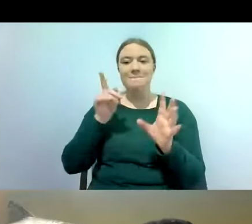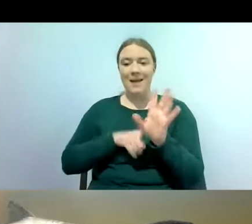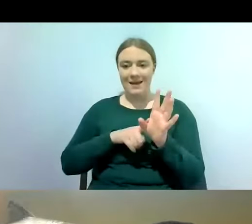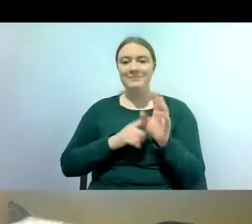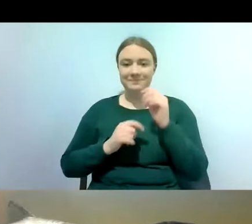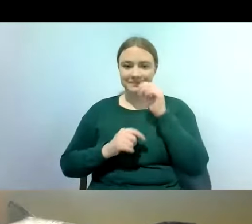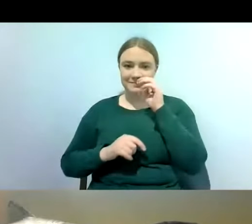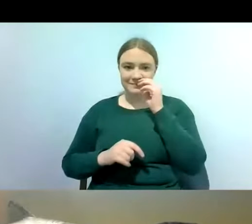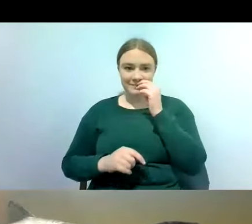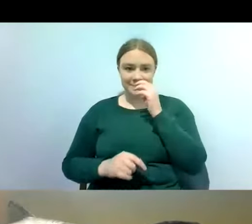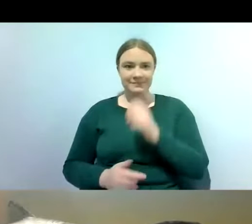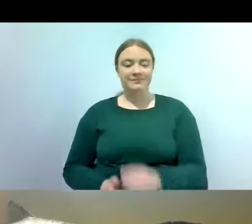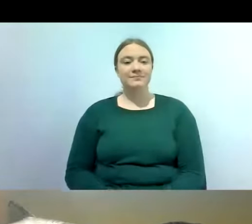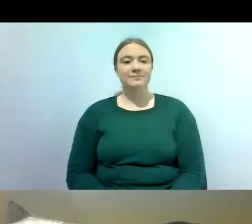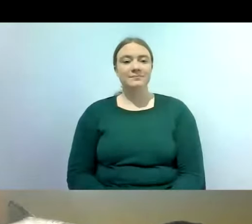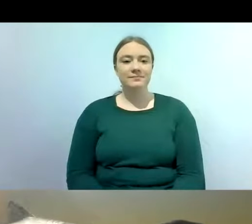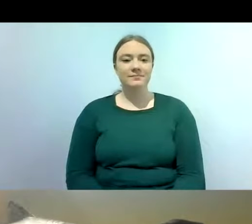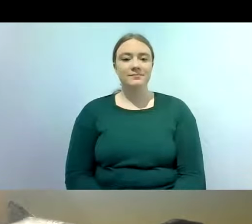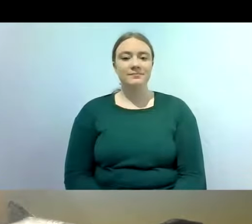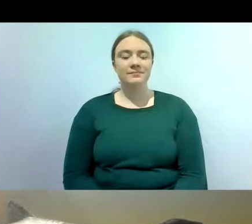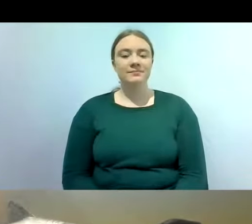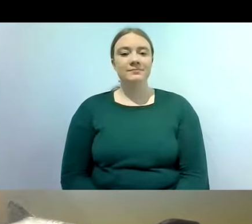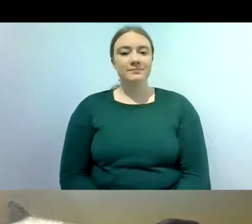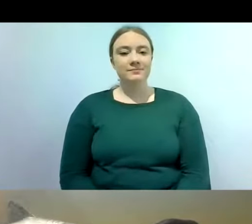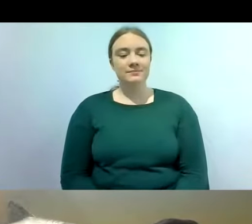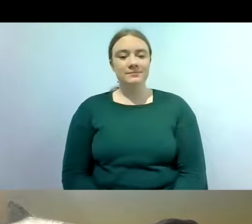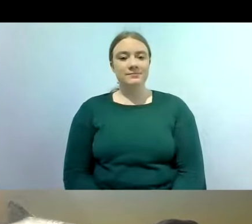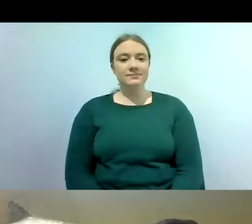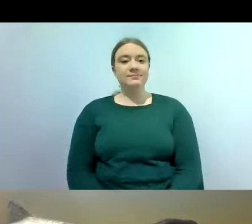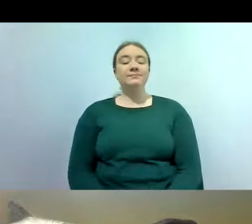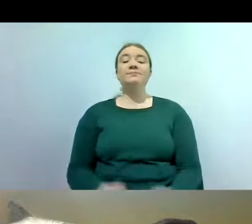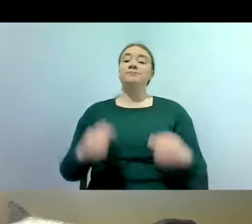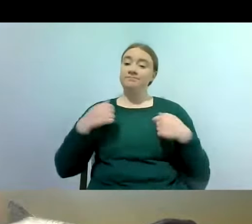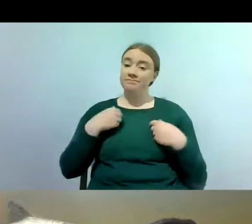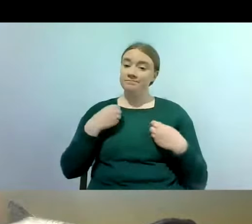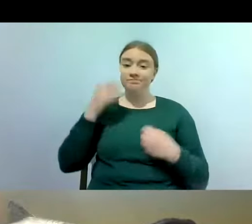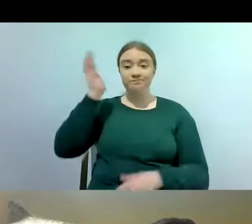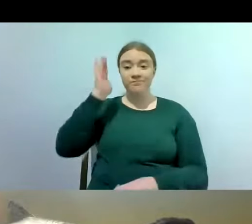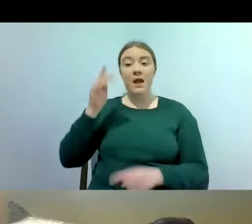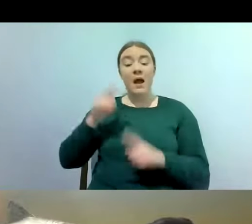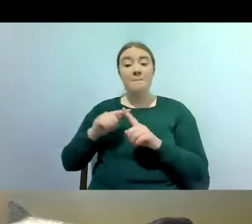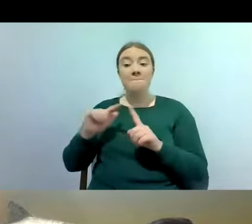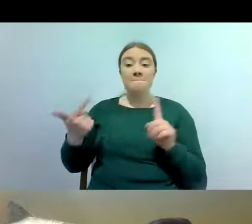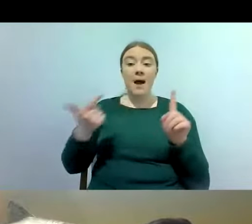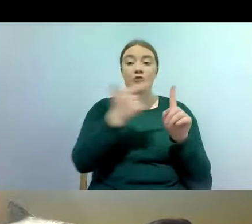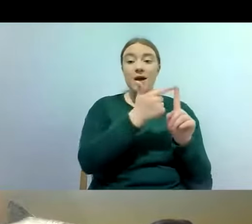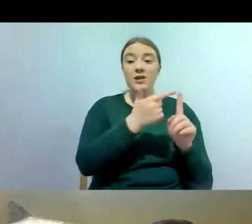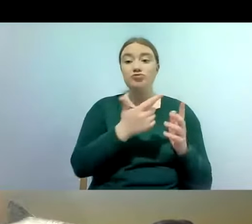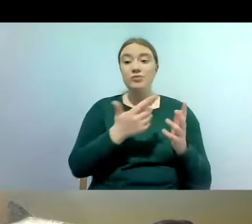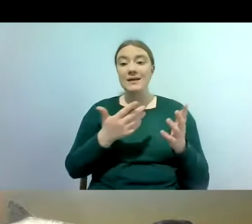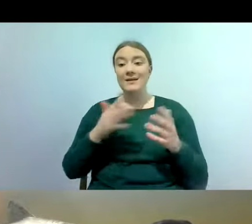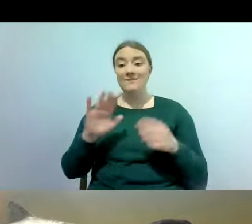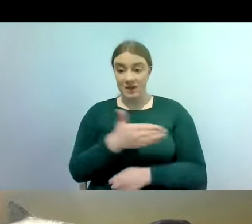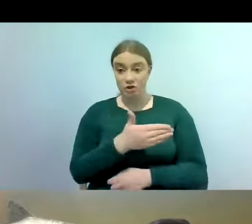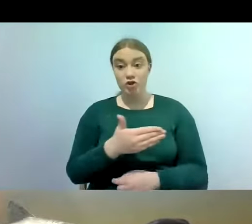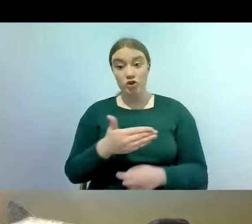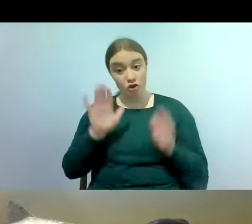um now when i talk about migratory fish i'm going to be talking about a a specific